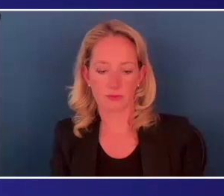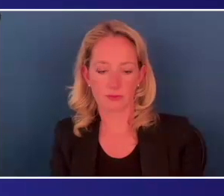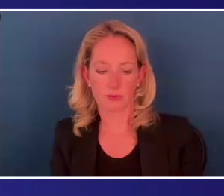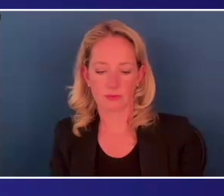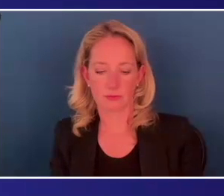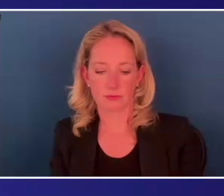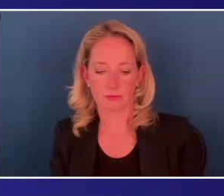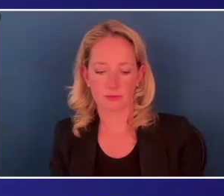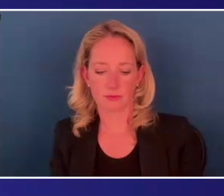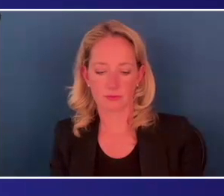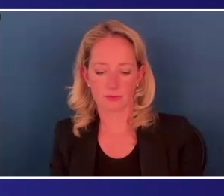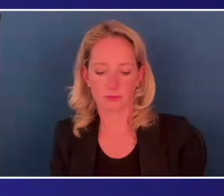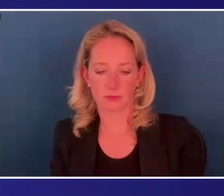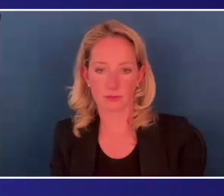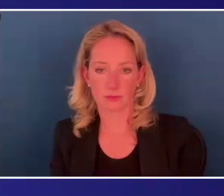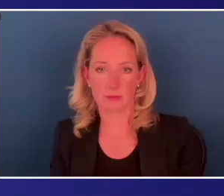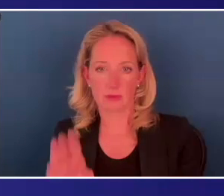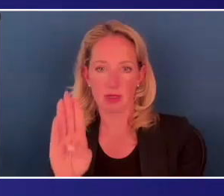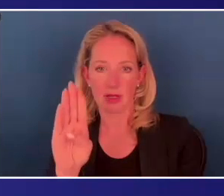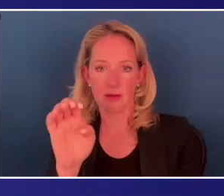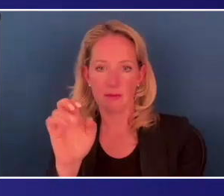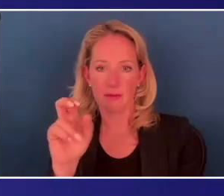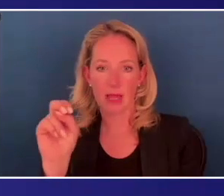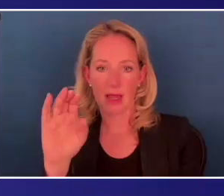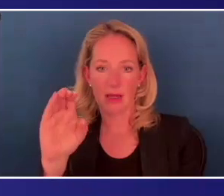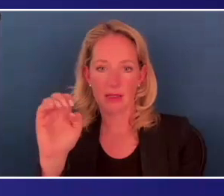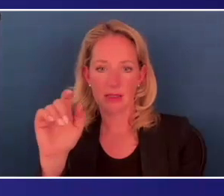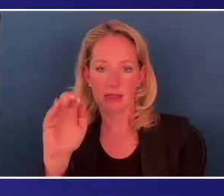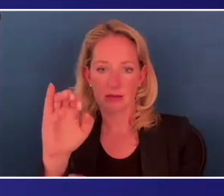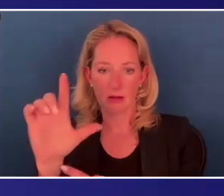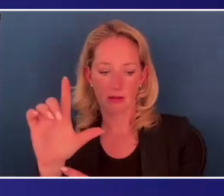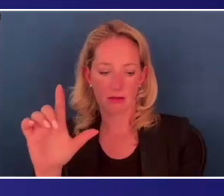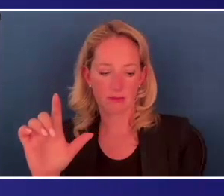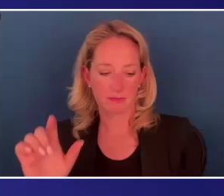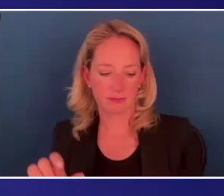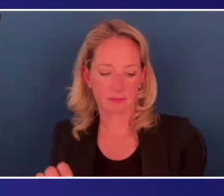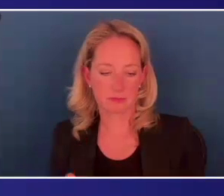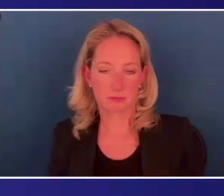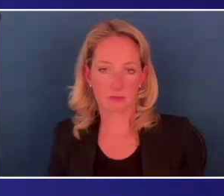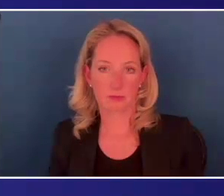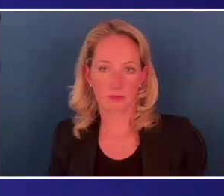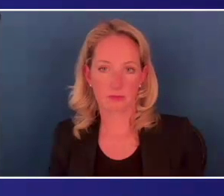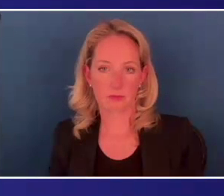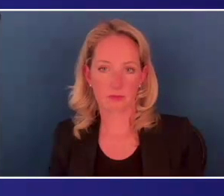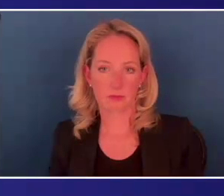Ben Cecil.